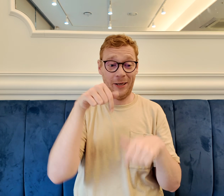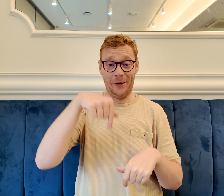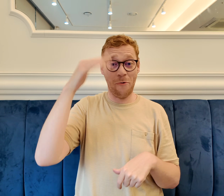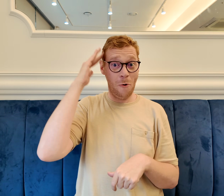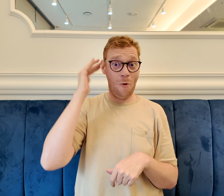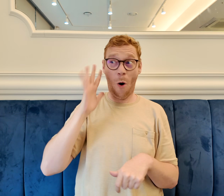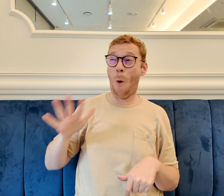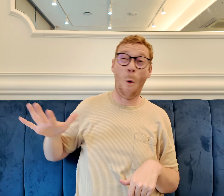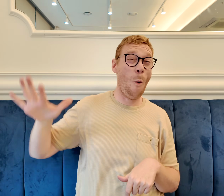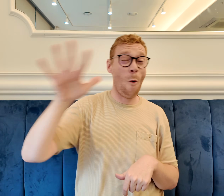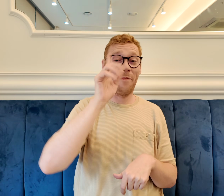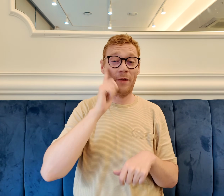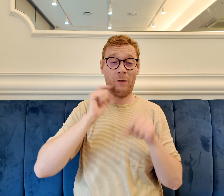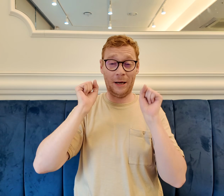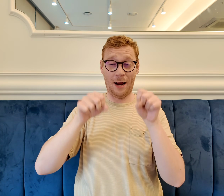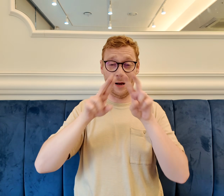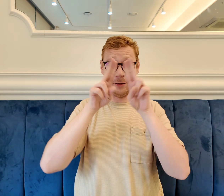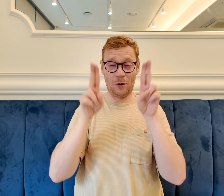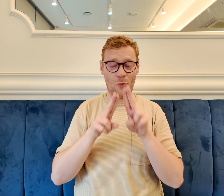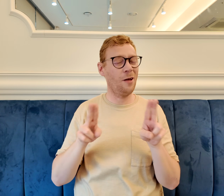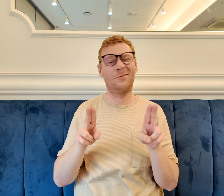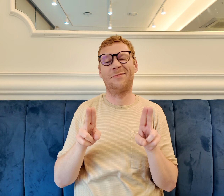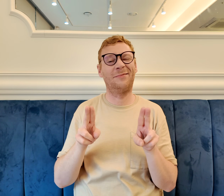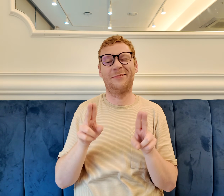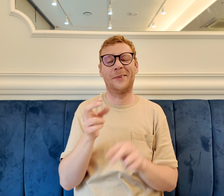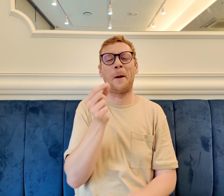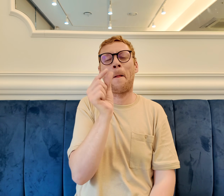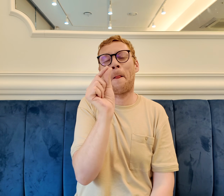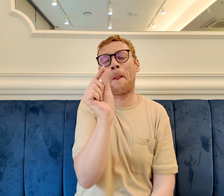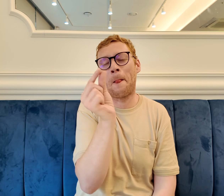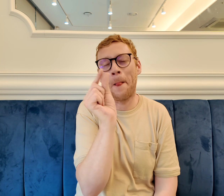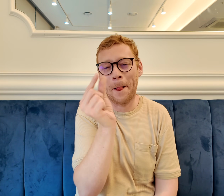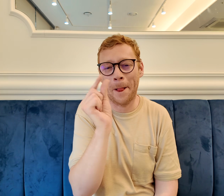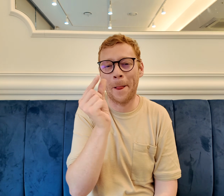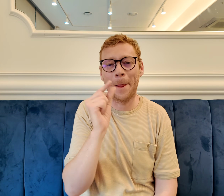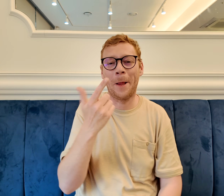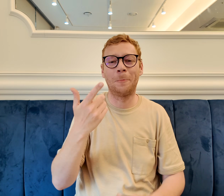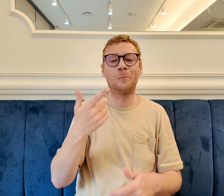Not all deaf people in Korea can learn international sign language.